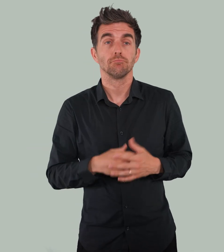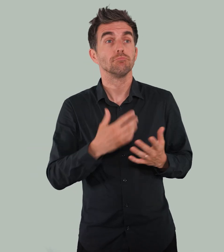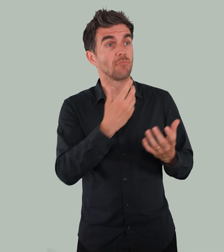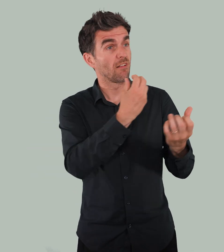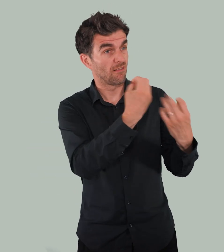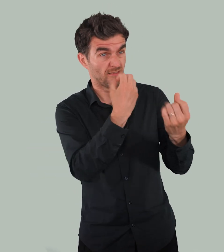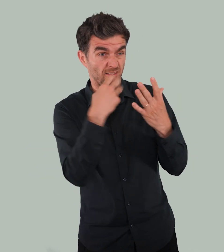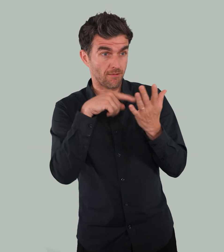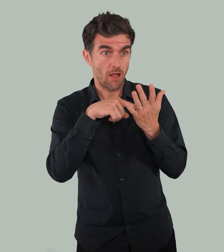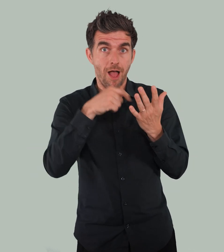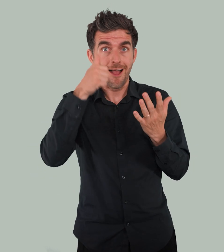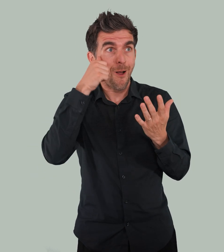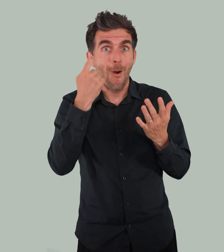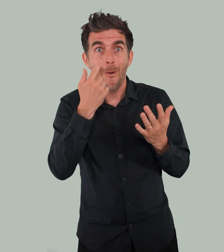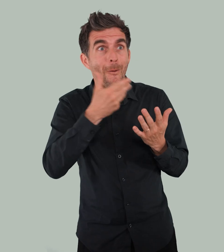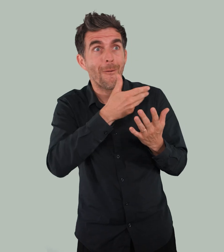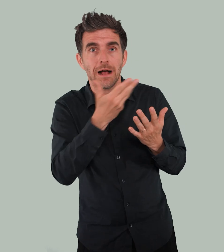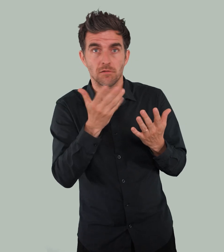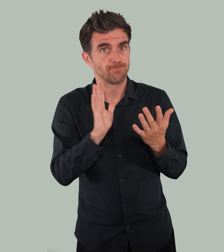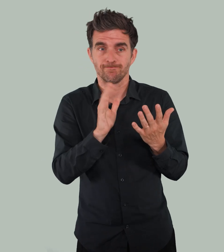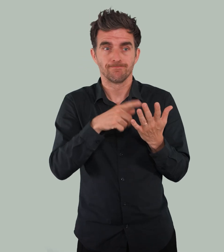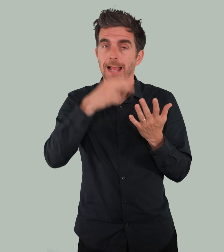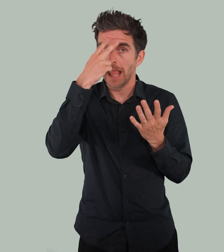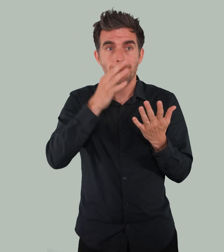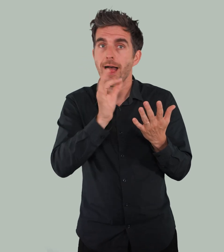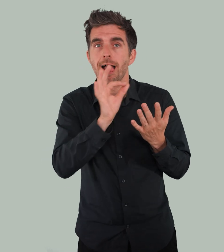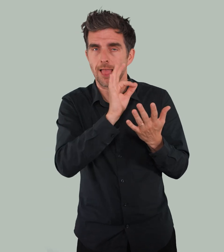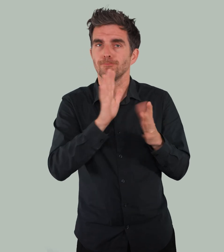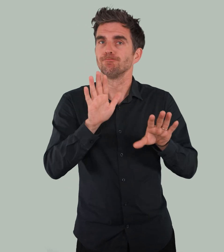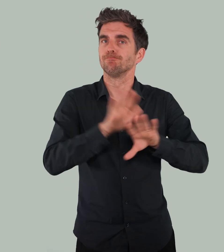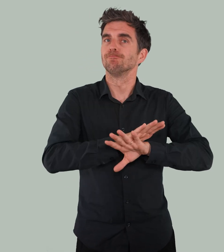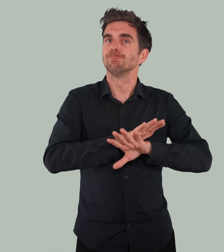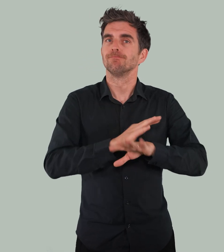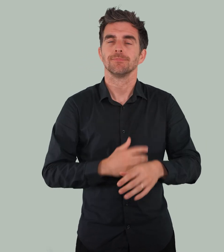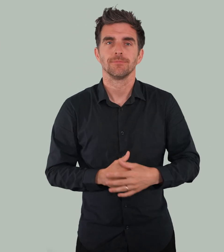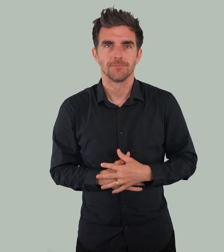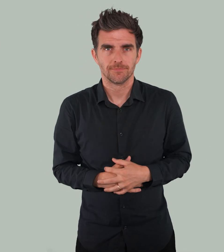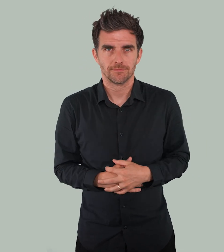Responses were anonymous.